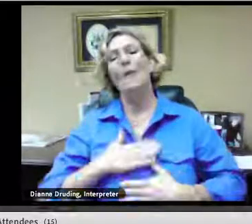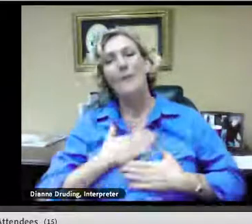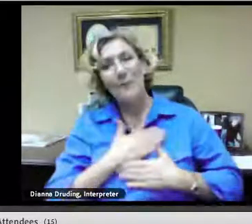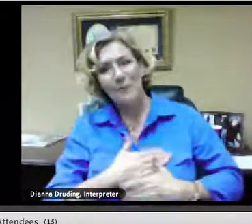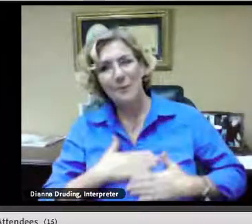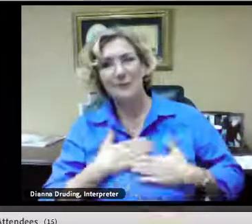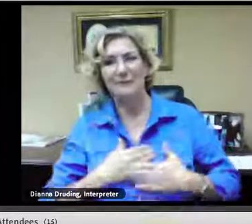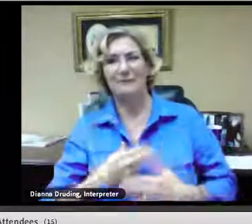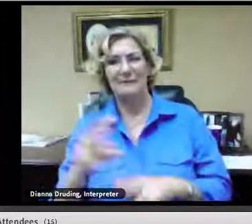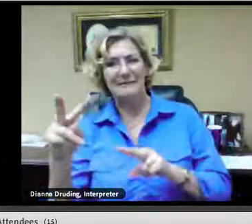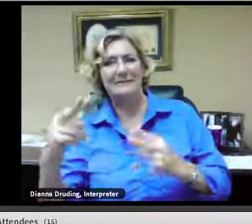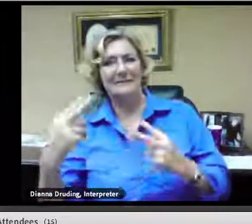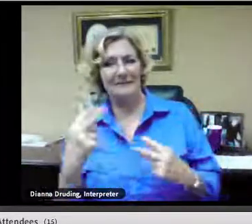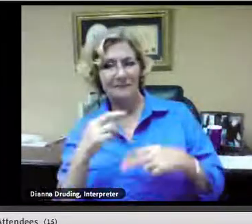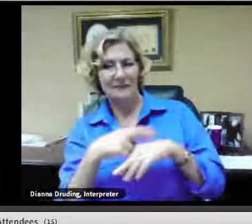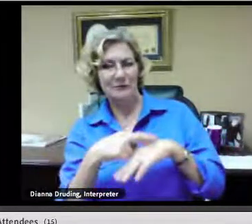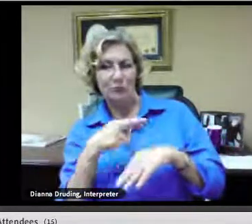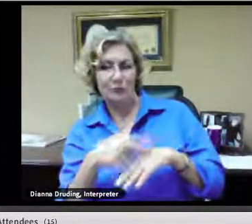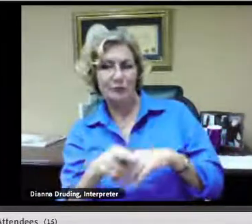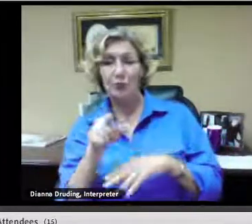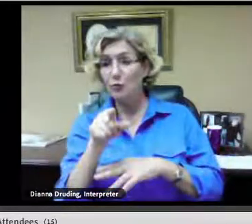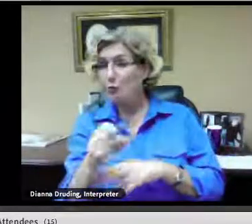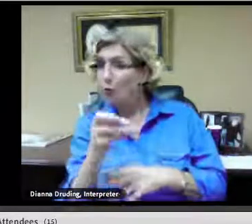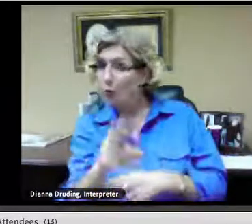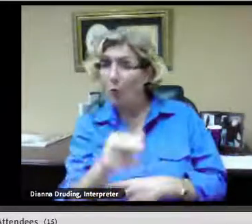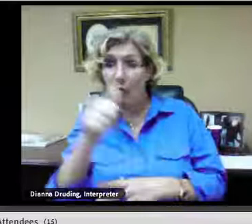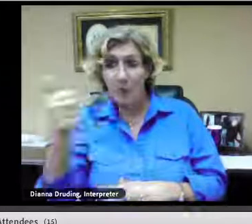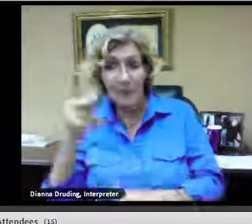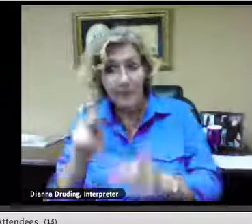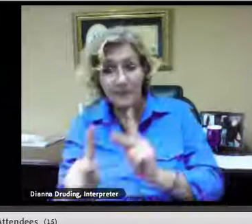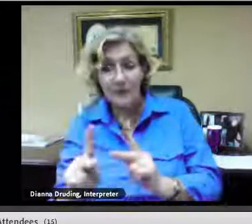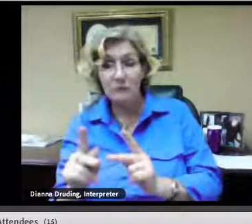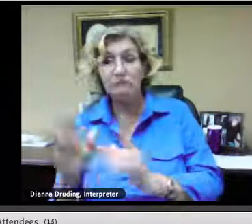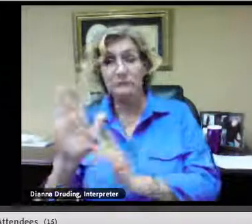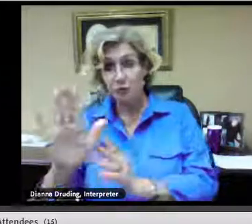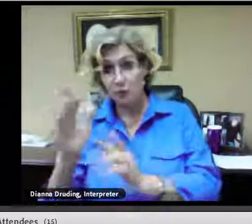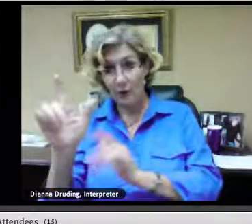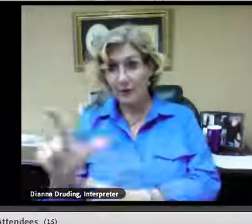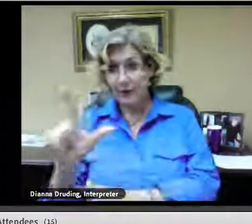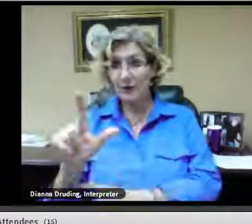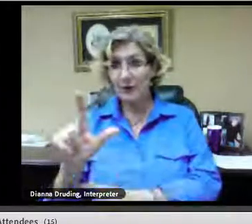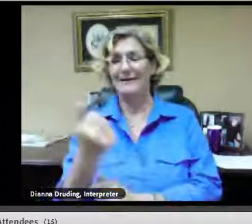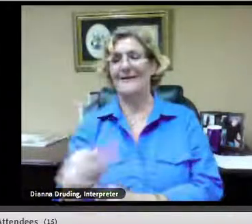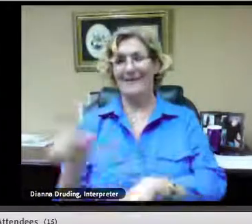somebody that you or anybody at your libraries can contact at any time. I am not hard to find.